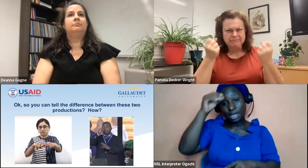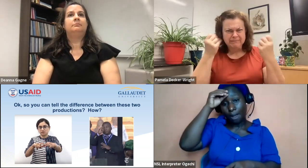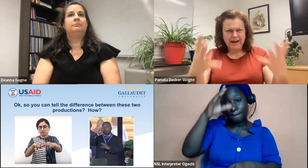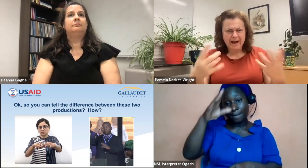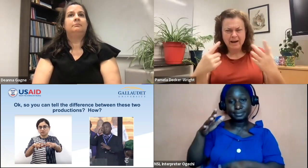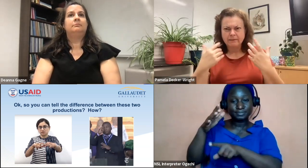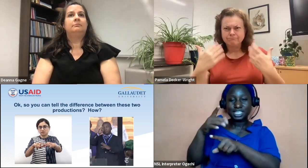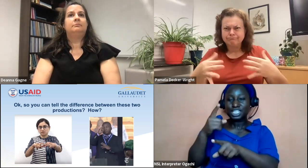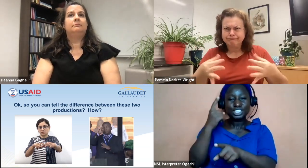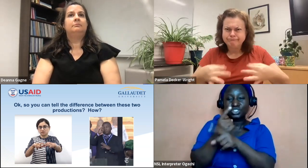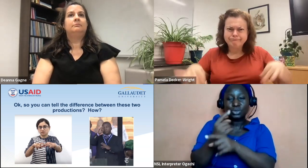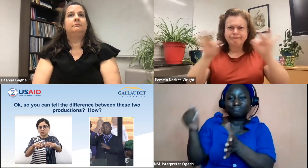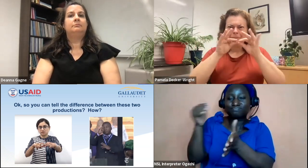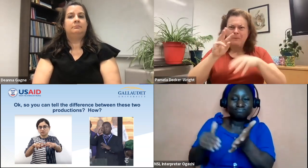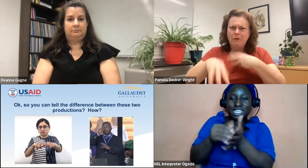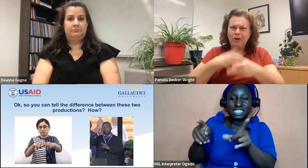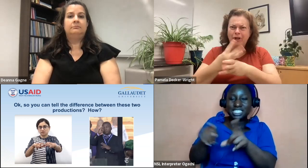He's standing next to the important dignity.